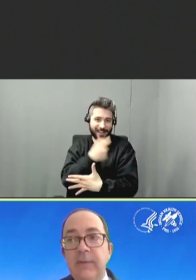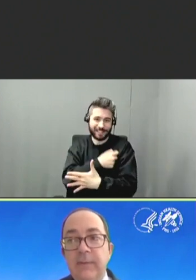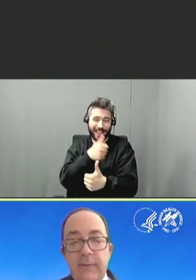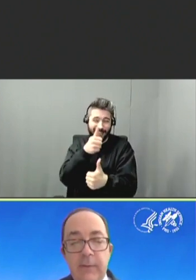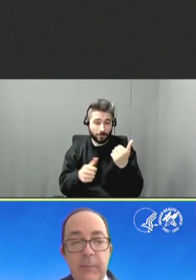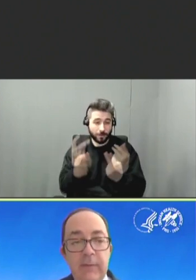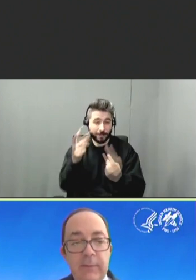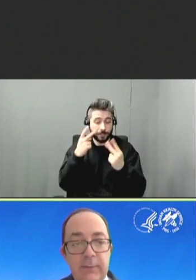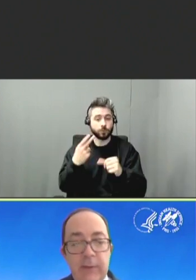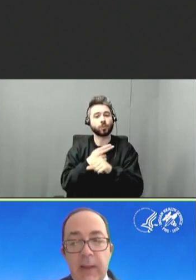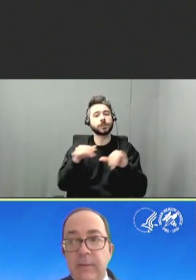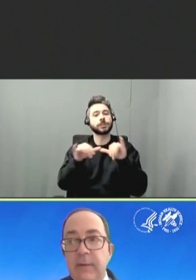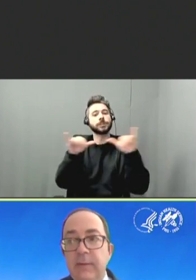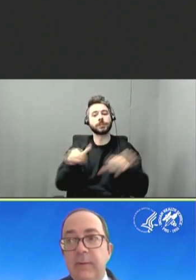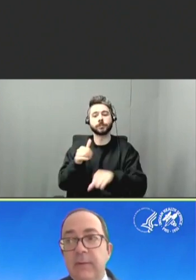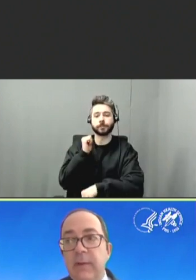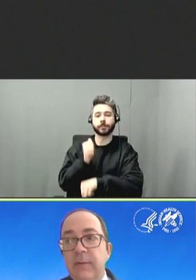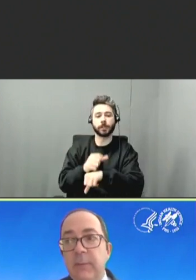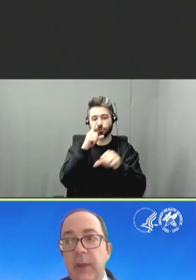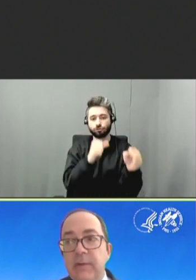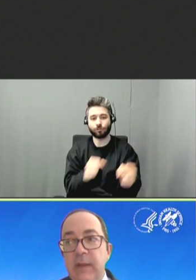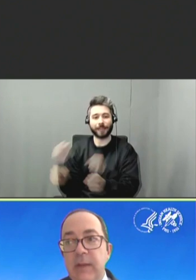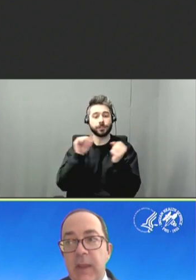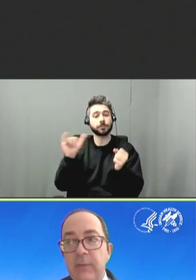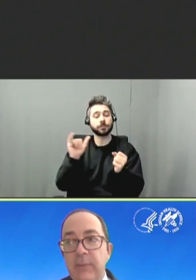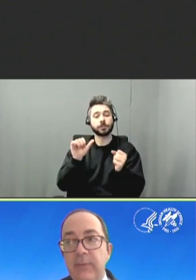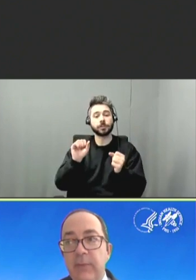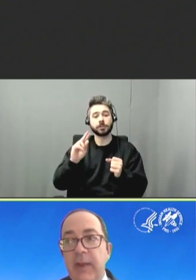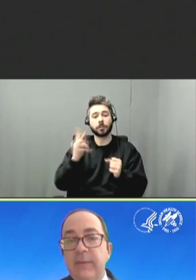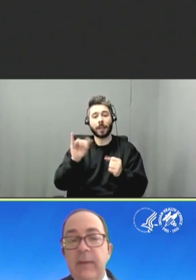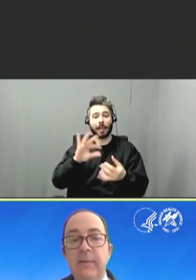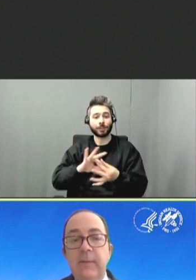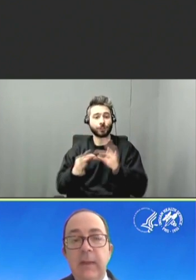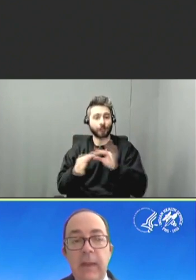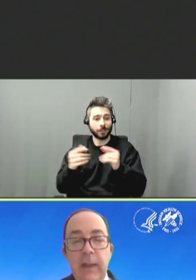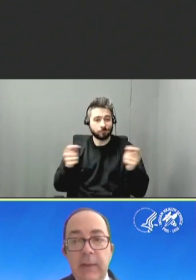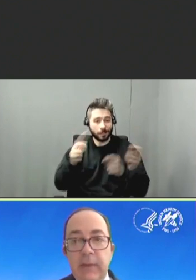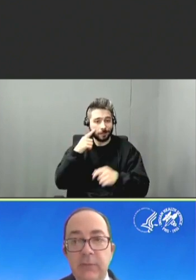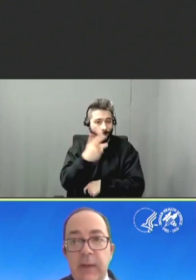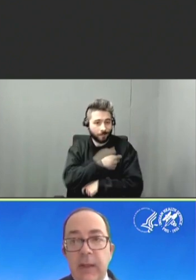system-based strategies such as supply chain management for vaccines, electronic health